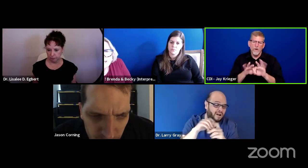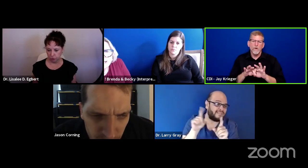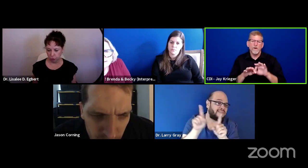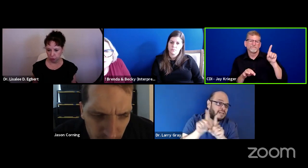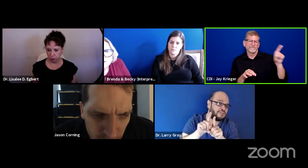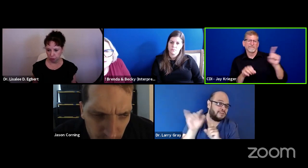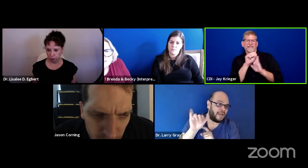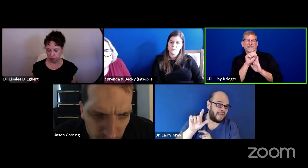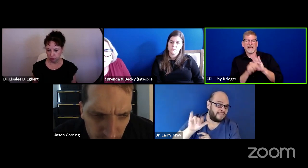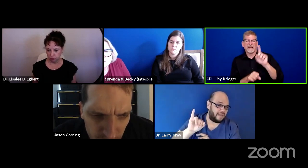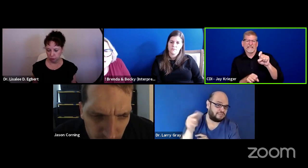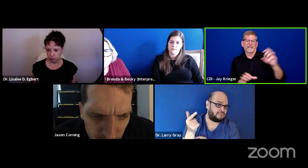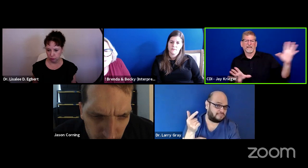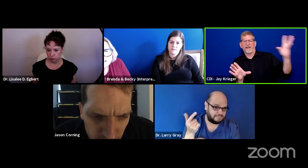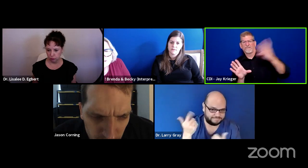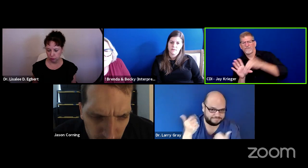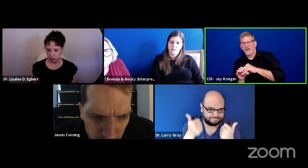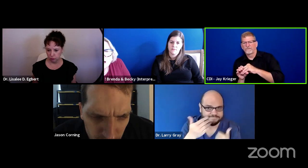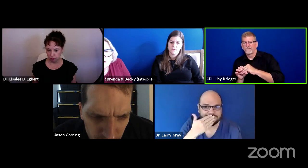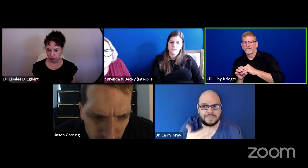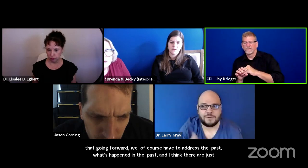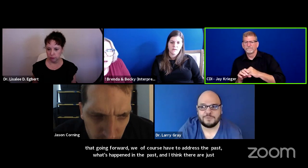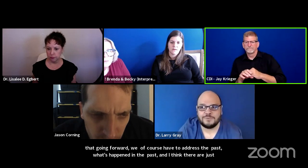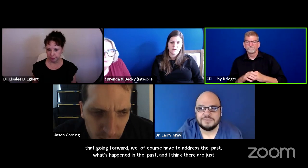So I think it's important to have the state involved.